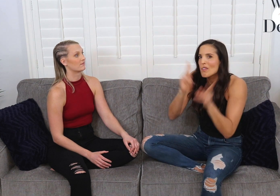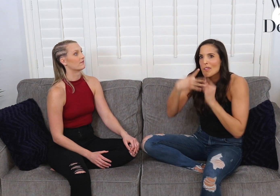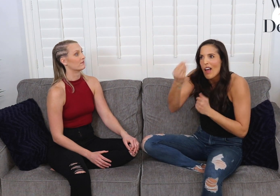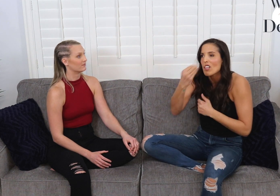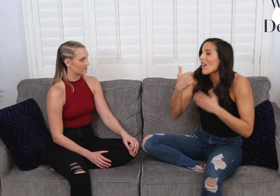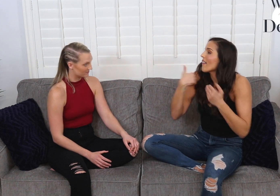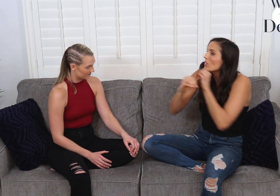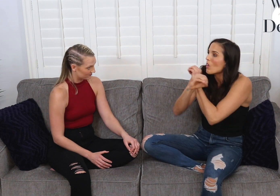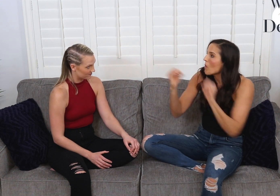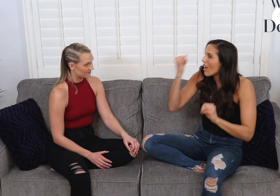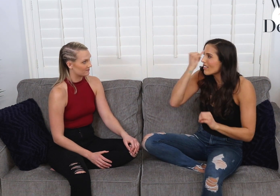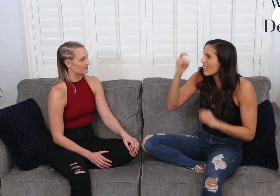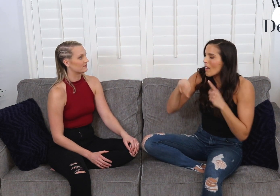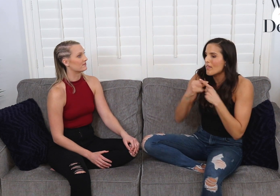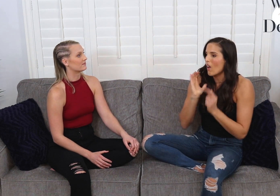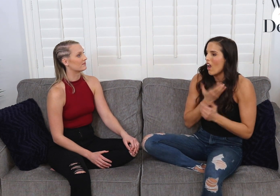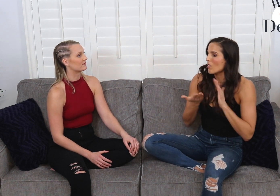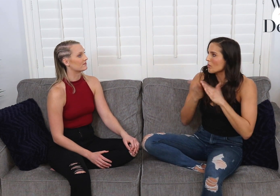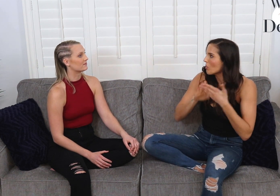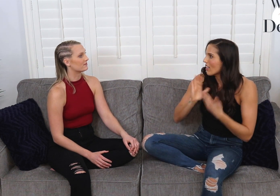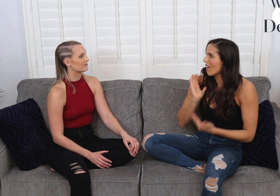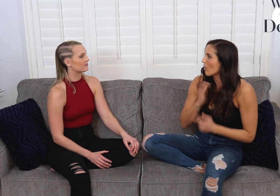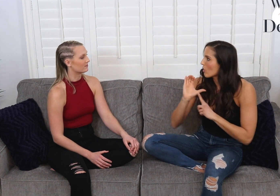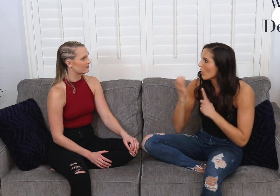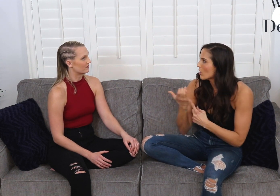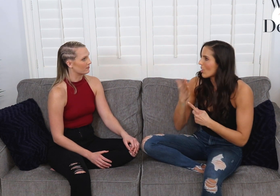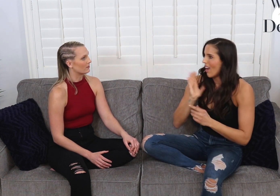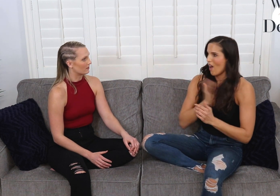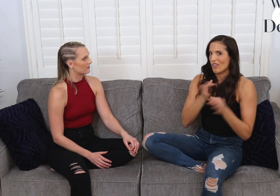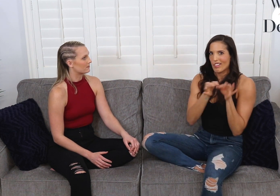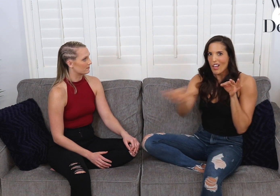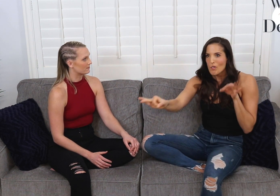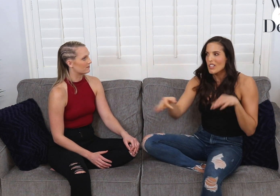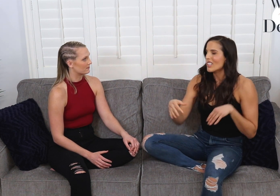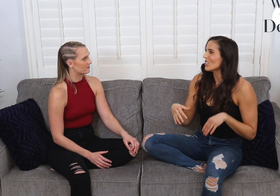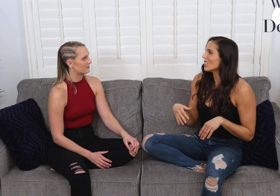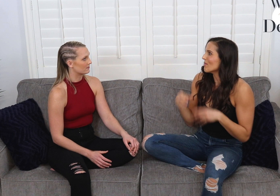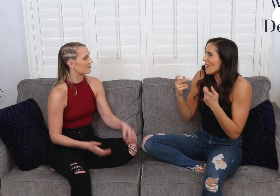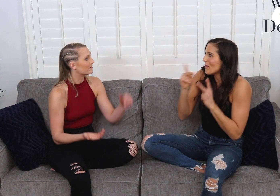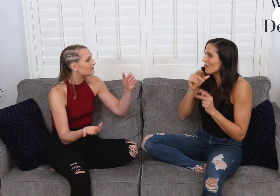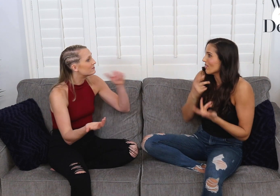who have no idea about our community, culture, and language!